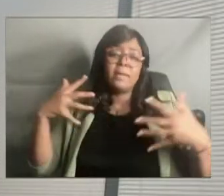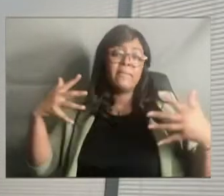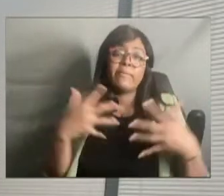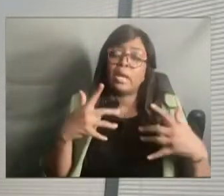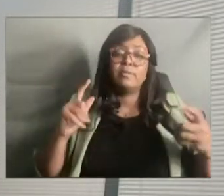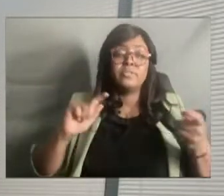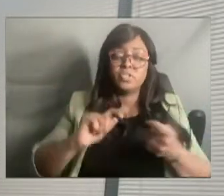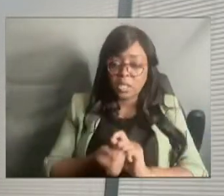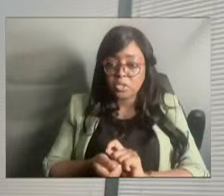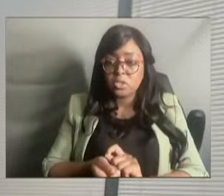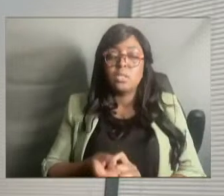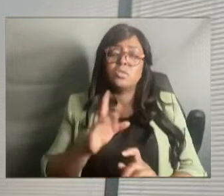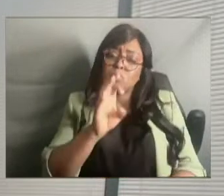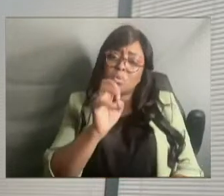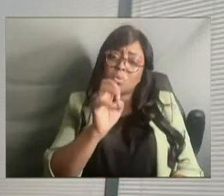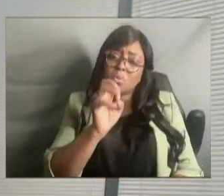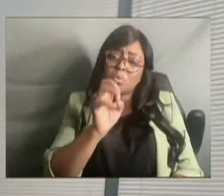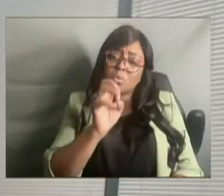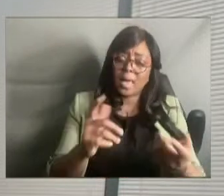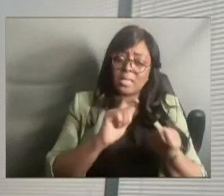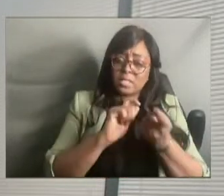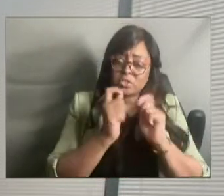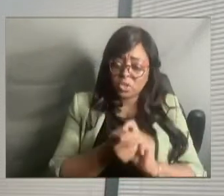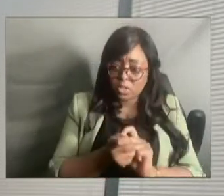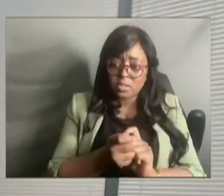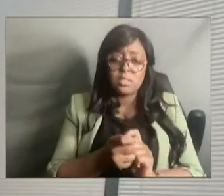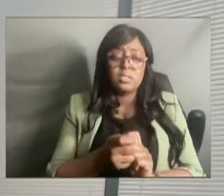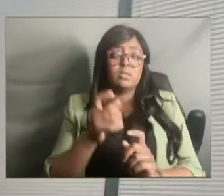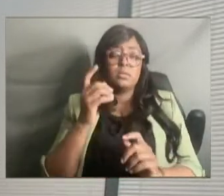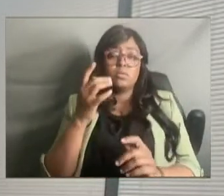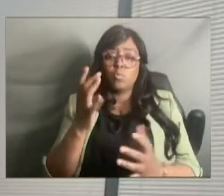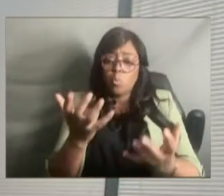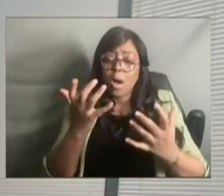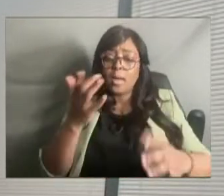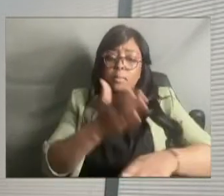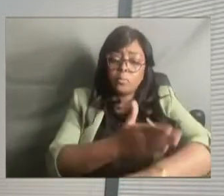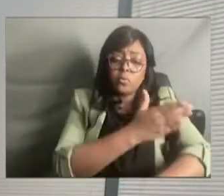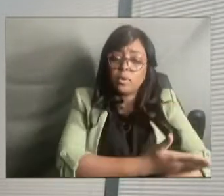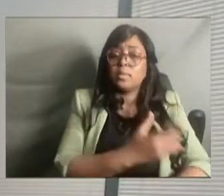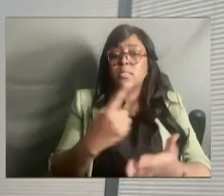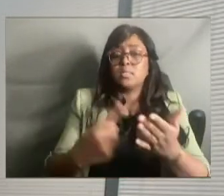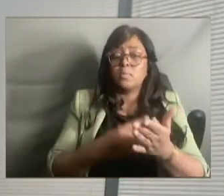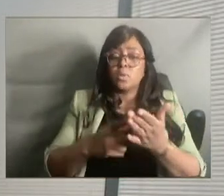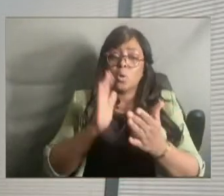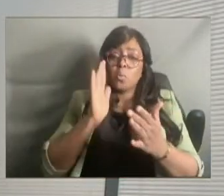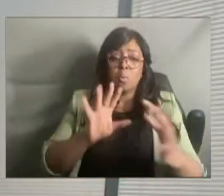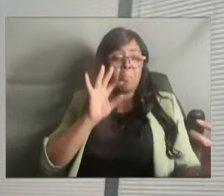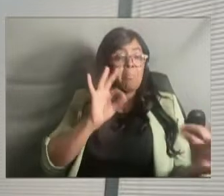do need to make some changes. We and we can't be afraid of that.